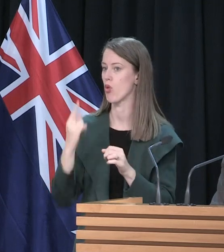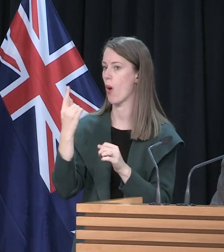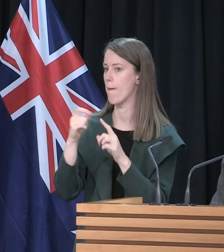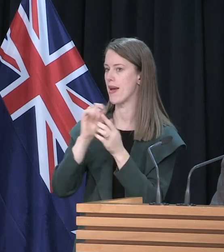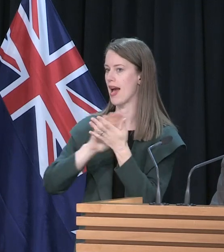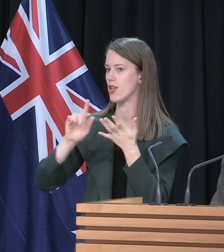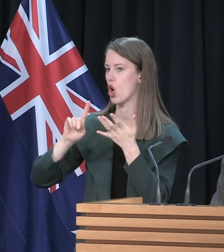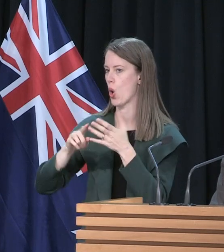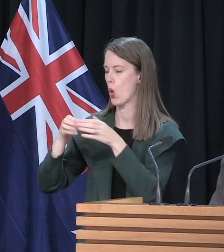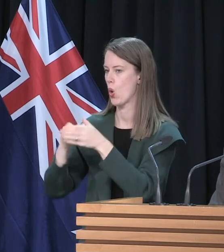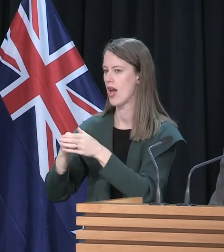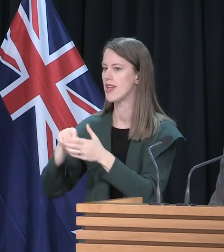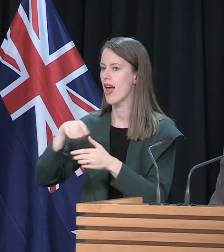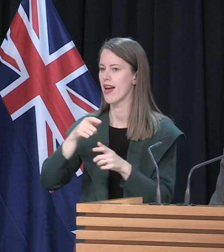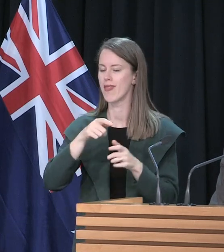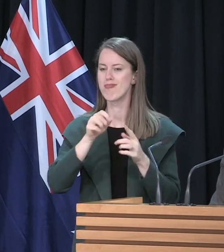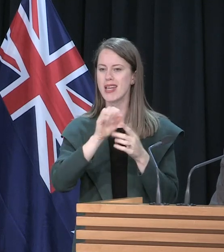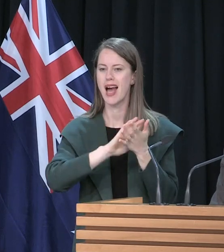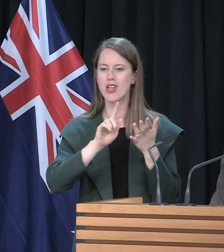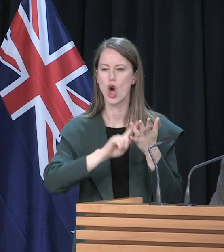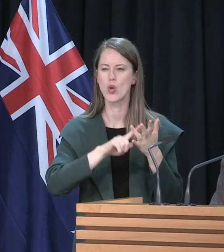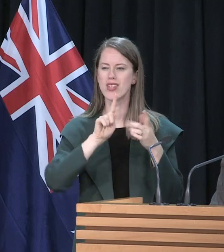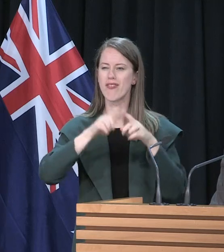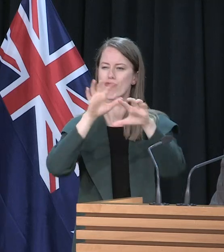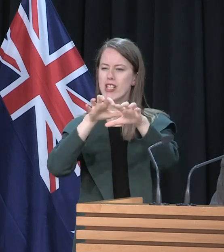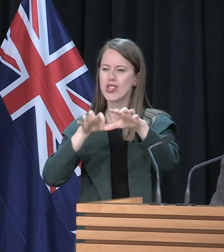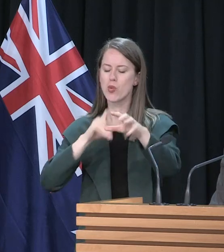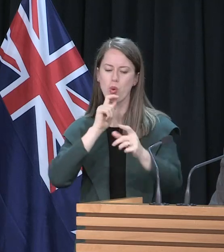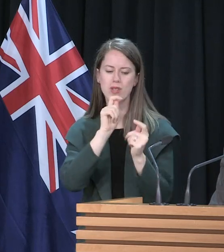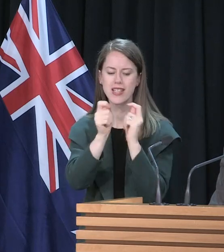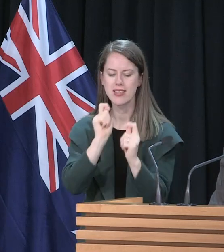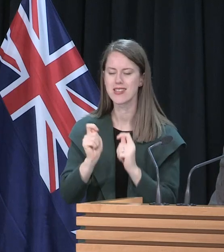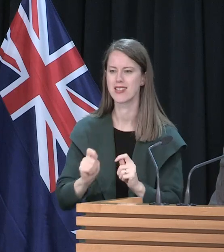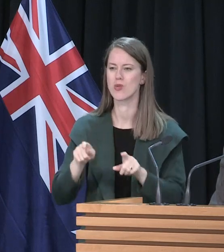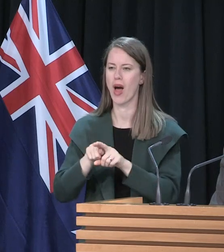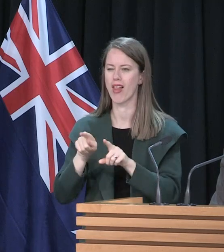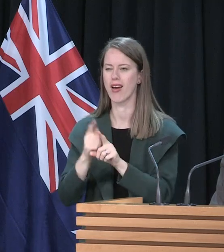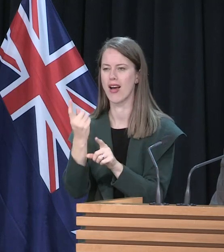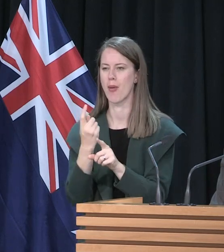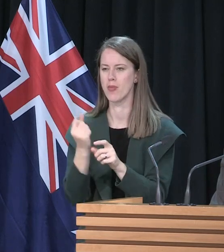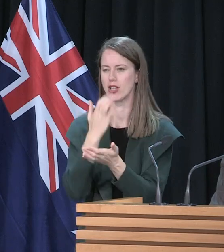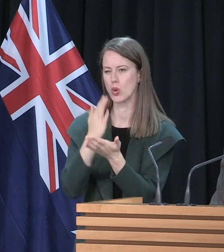system is being planned with one Public Health Unit by the beginning of August and